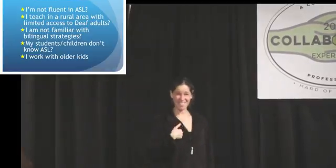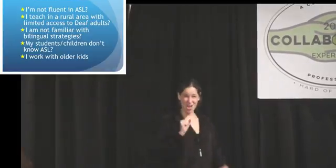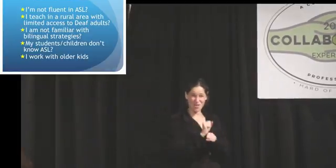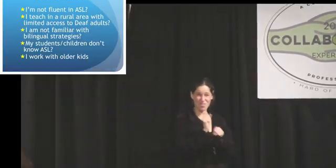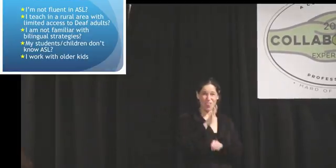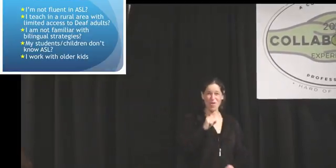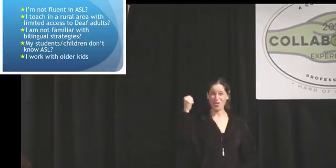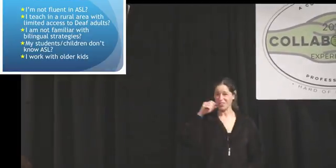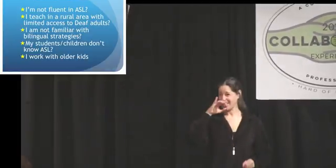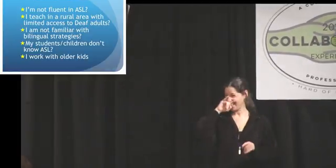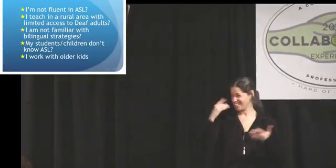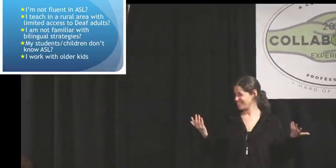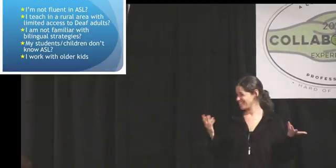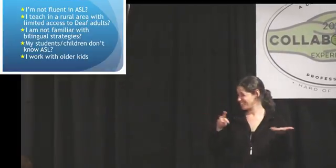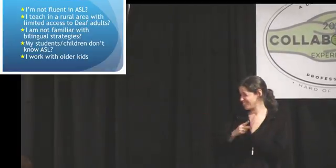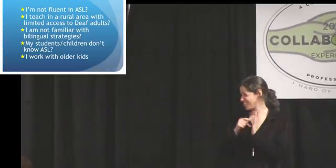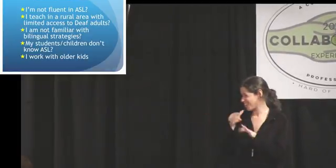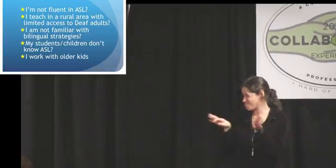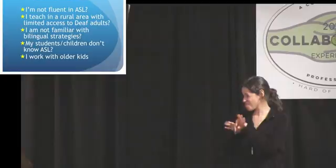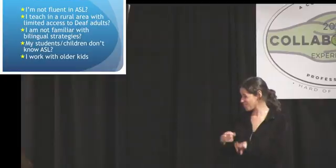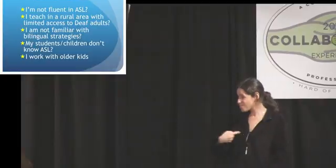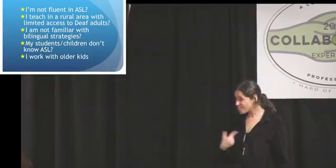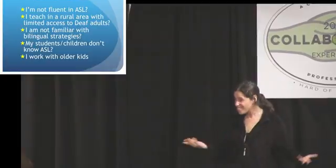And suppose you're working with kids who are older.